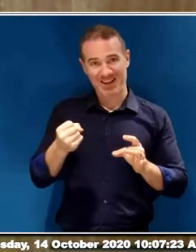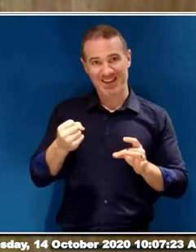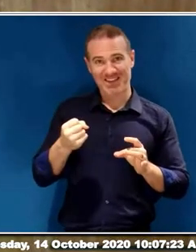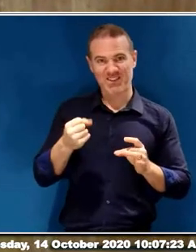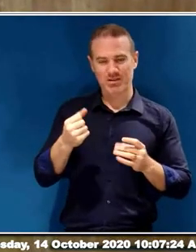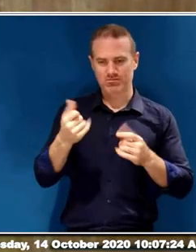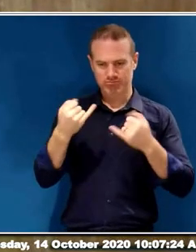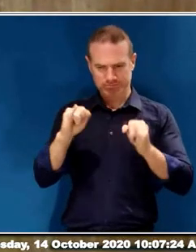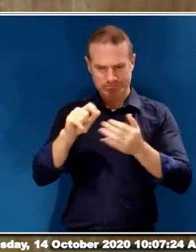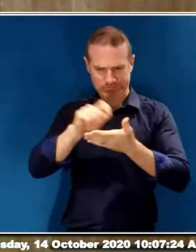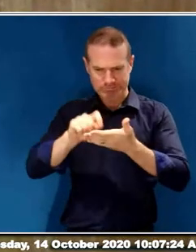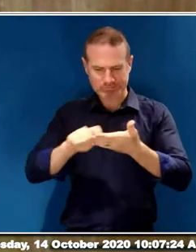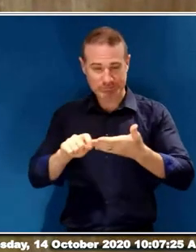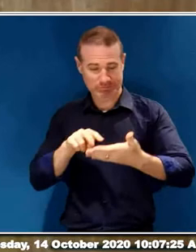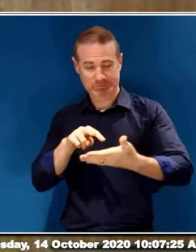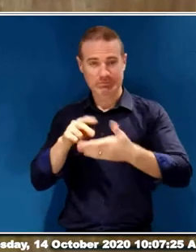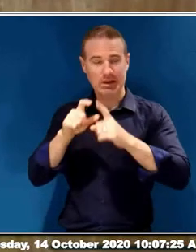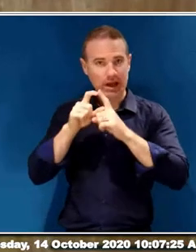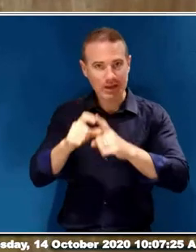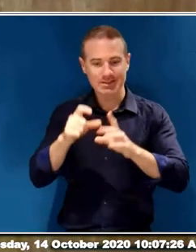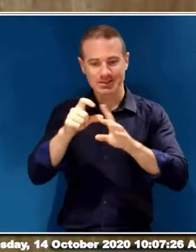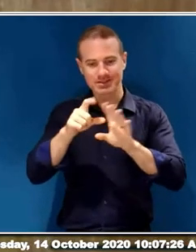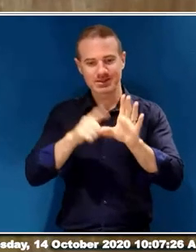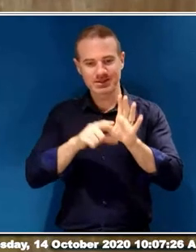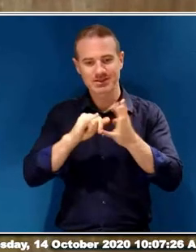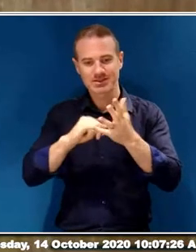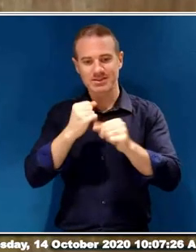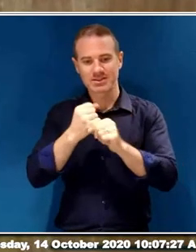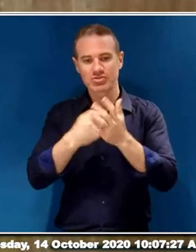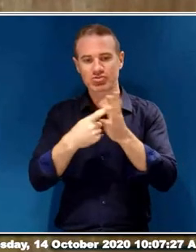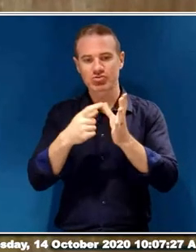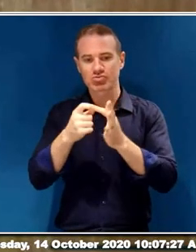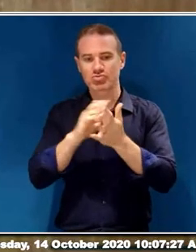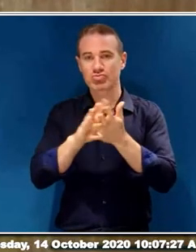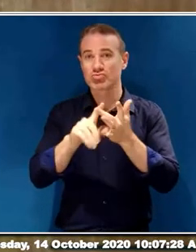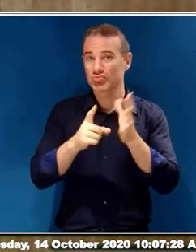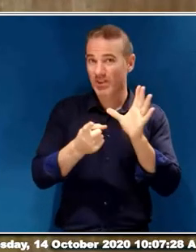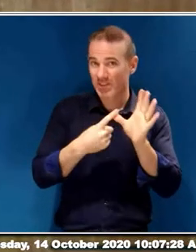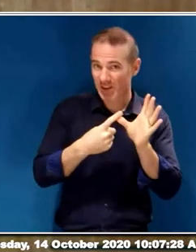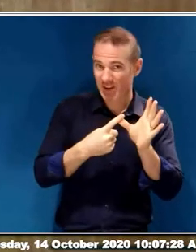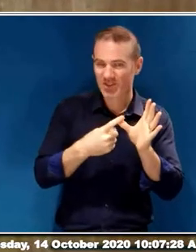a delayed onset of puberty with a halt in linear growth. What is dysgraphia?